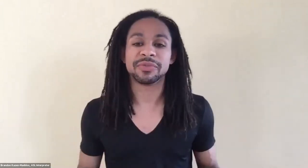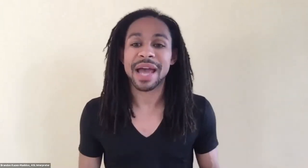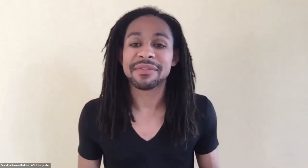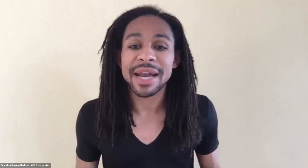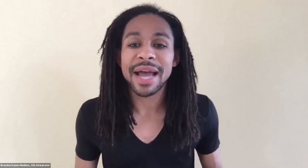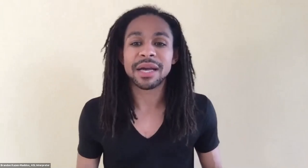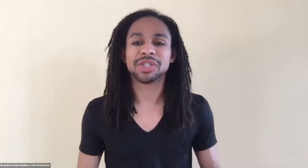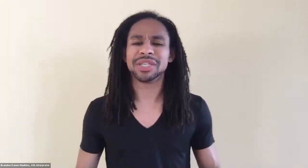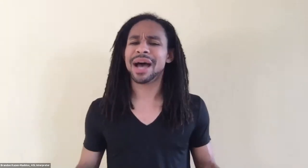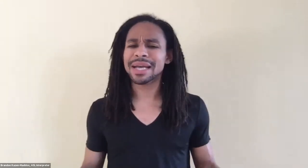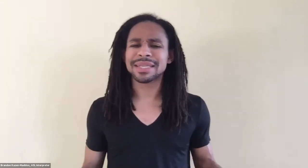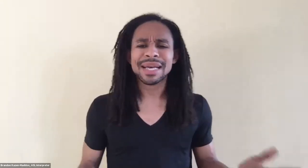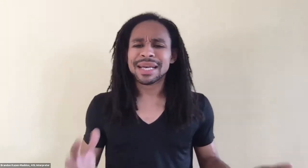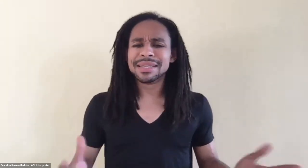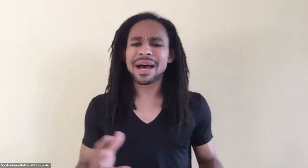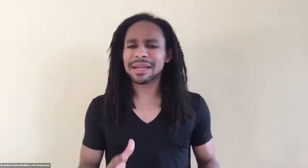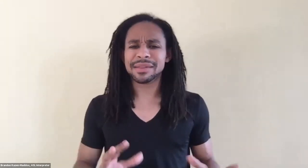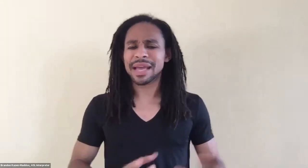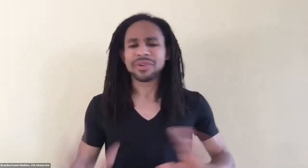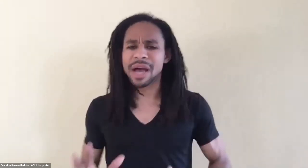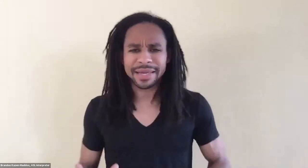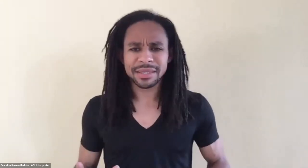if we have that ideology, not the other kind.